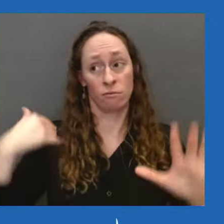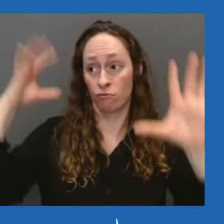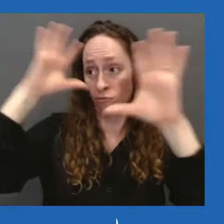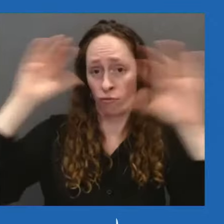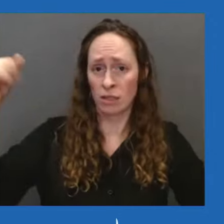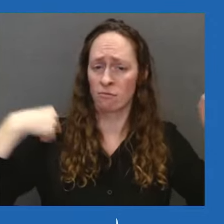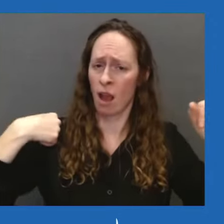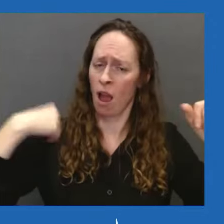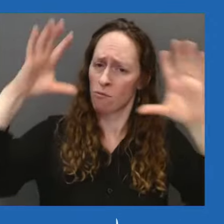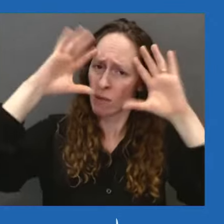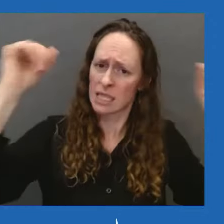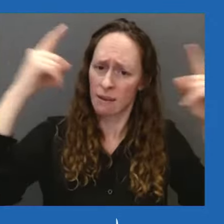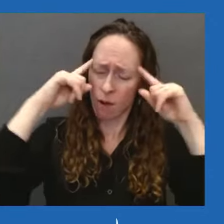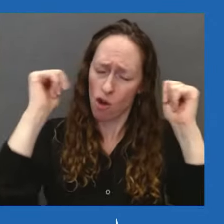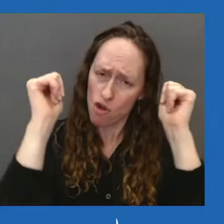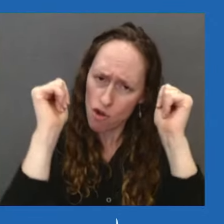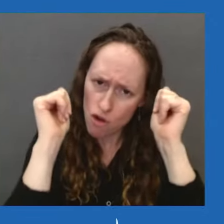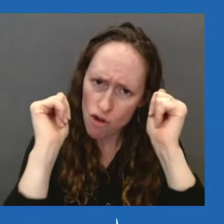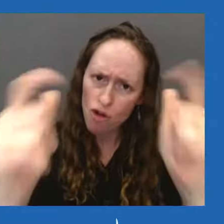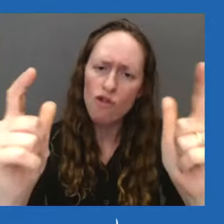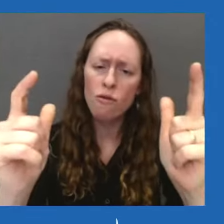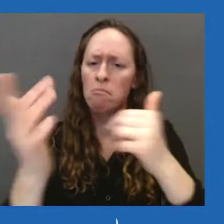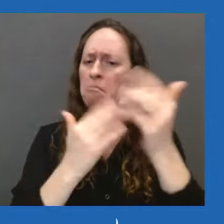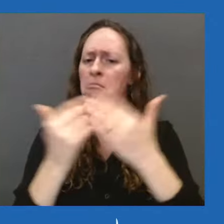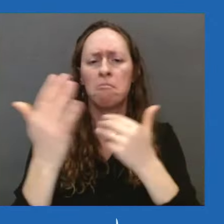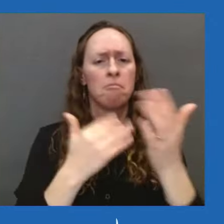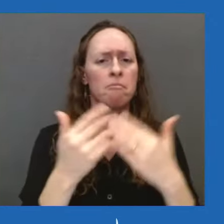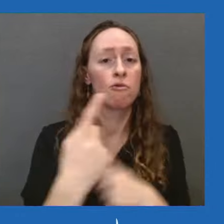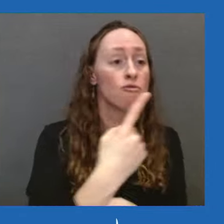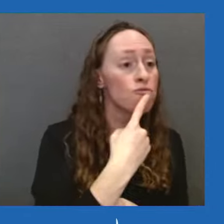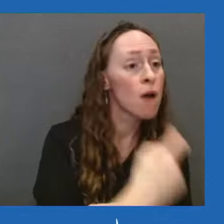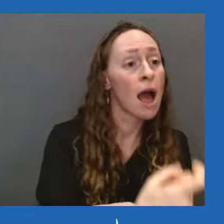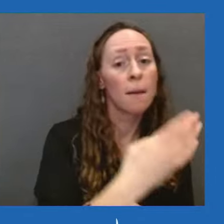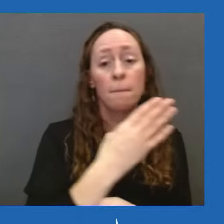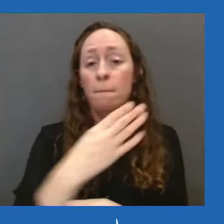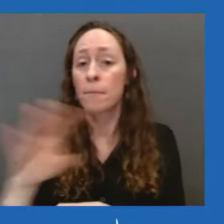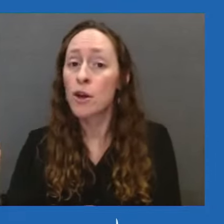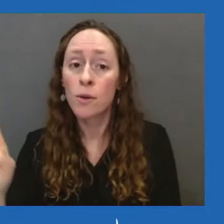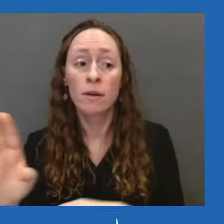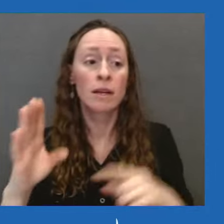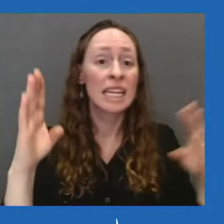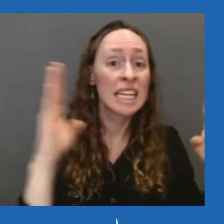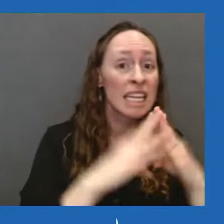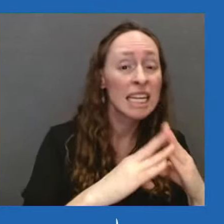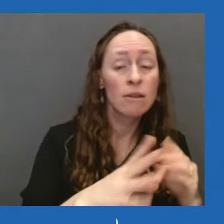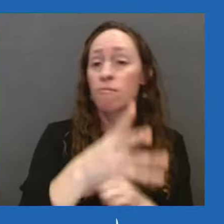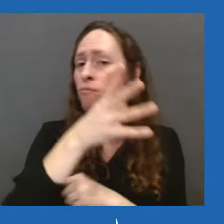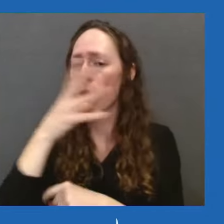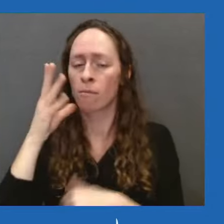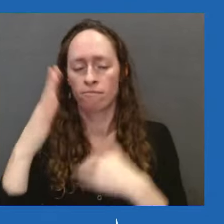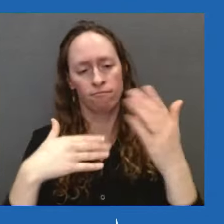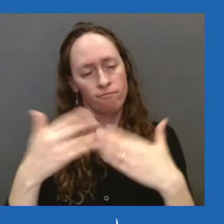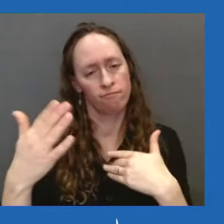And we're de- -- we're delivering on that promise. But, folks, we haven't gotten a whole lot of help from some members of Congress --